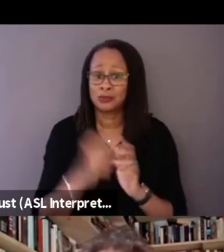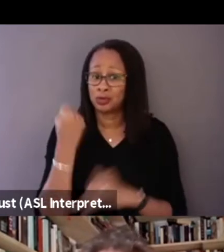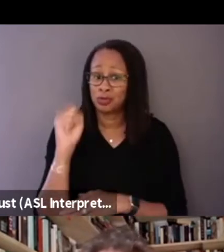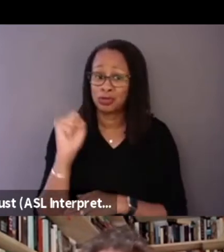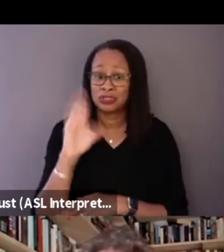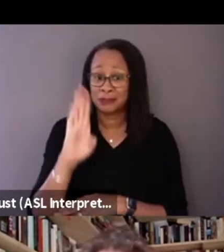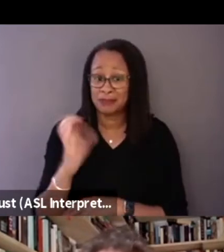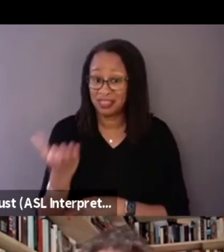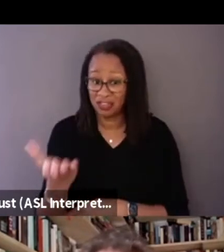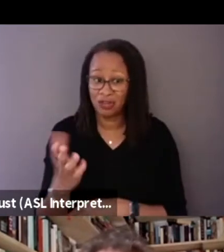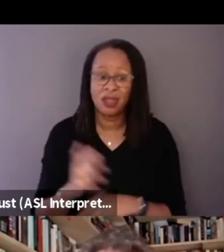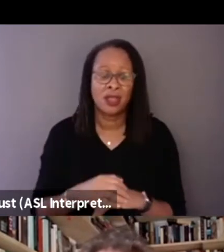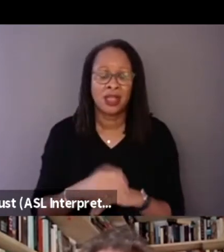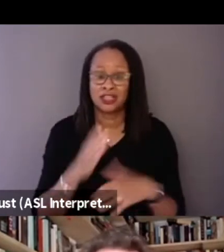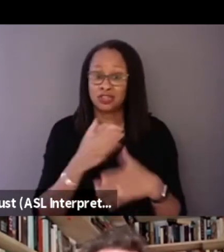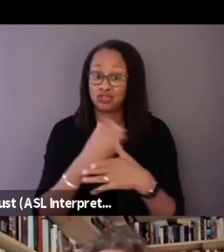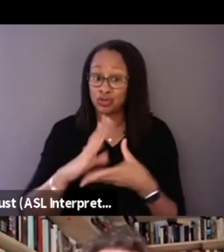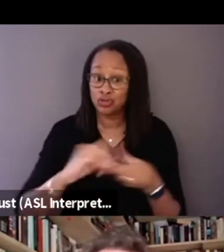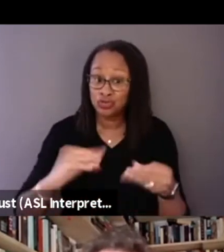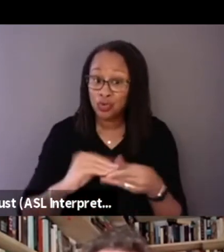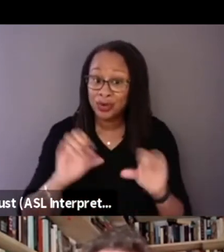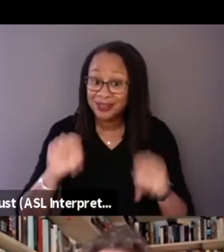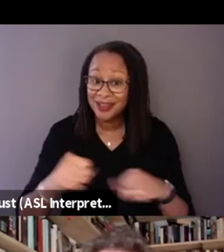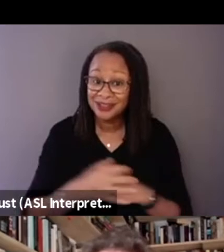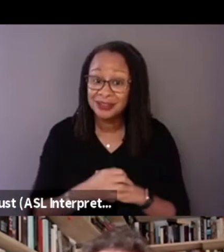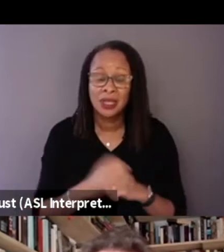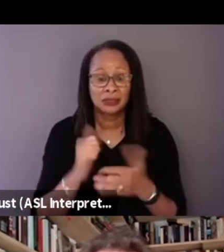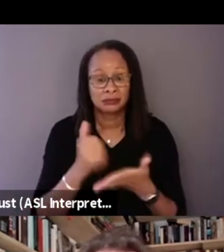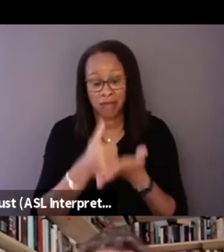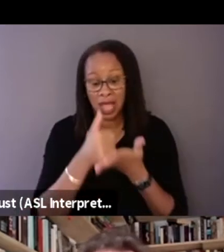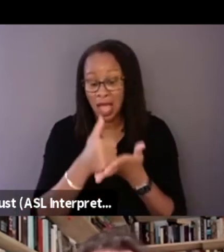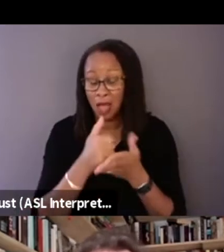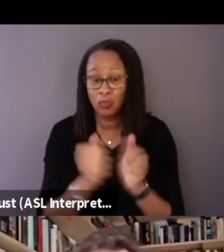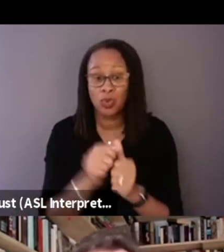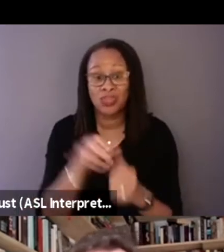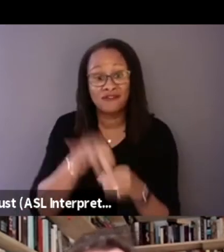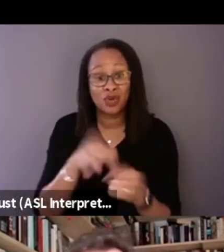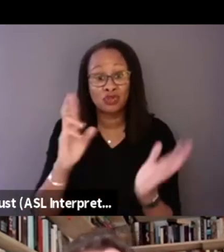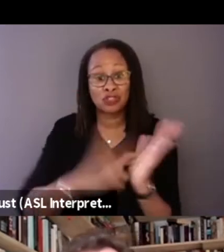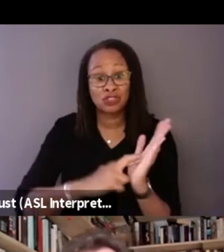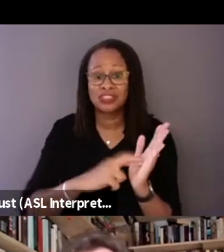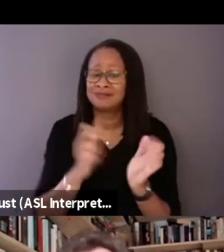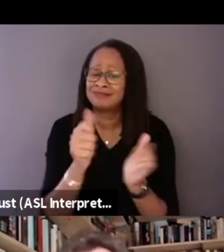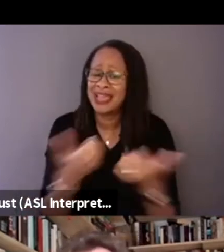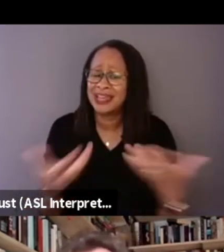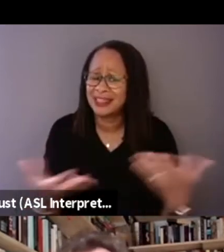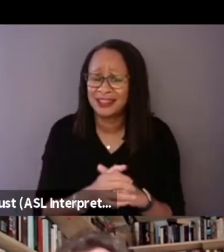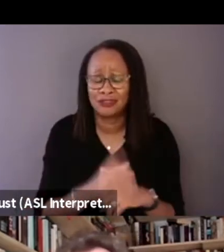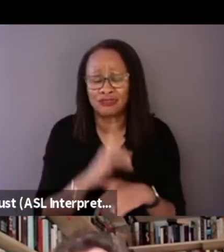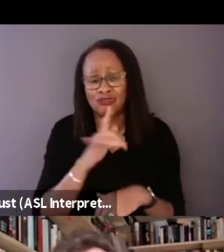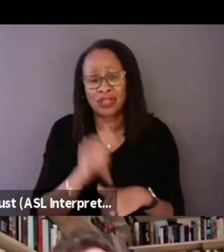You can go, you can share your story. You can help with voter registration. Anything really, really goes a long way.